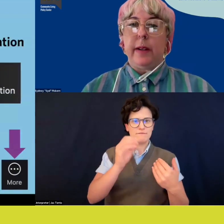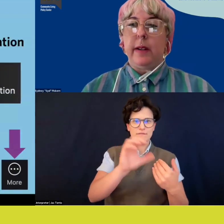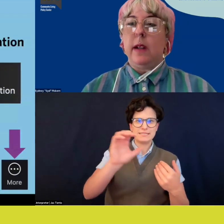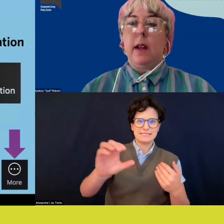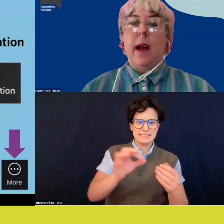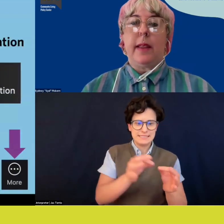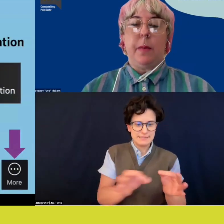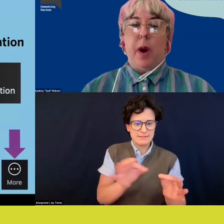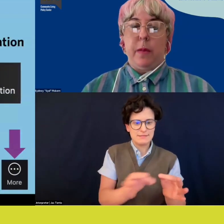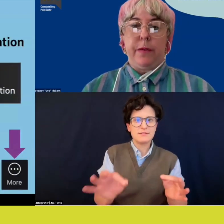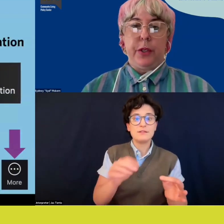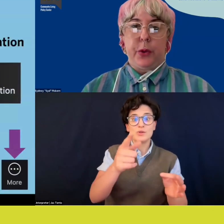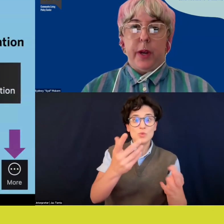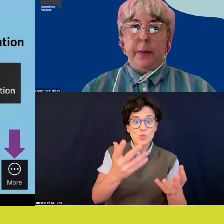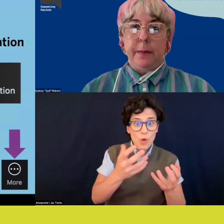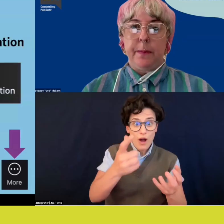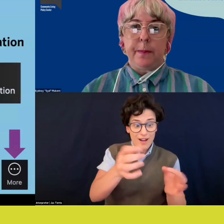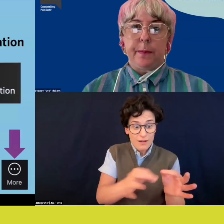button at the bottom of your screen.